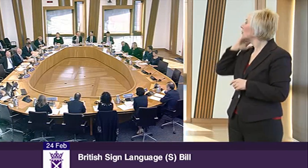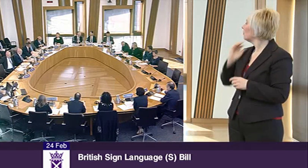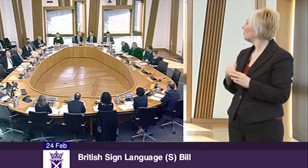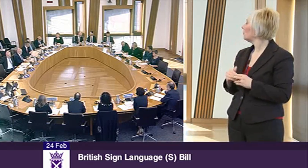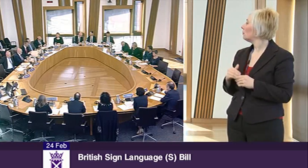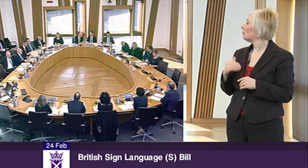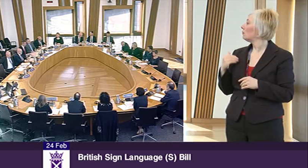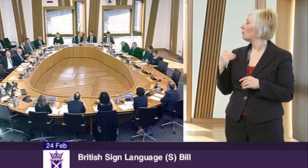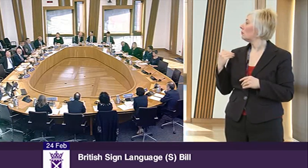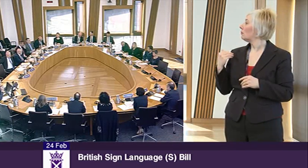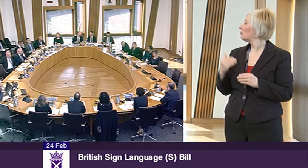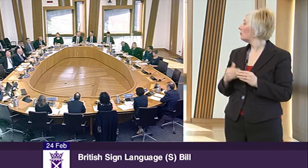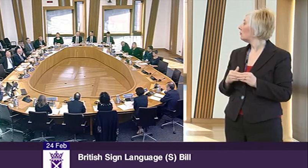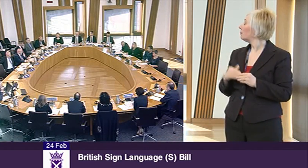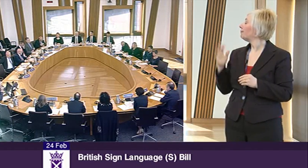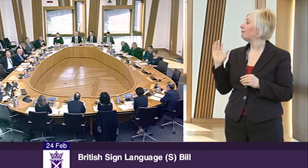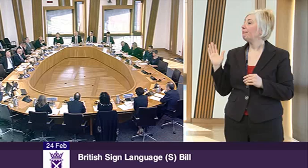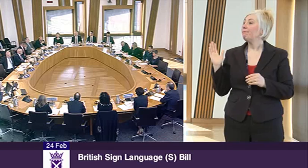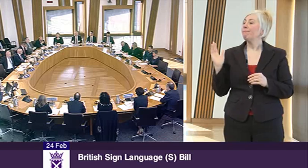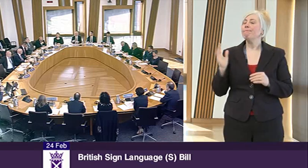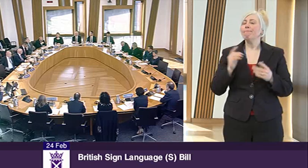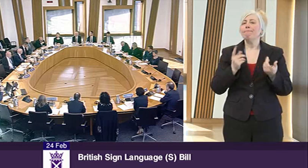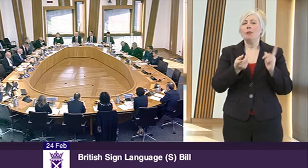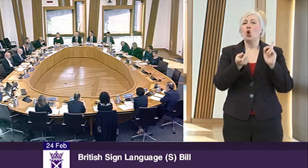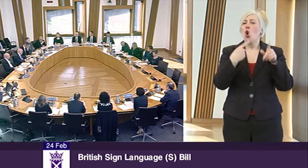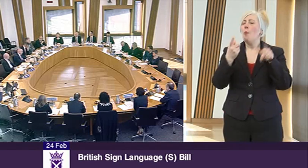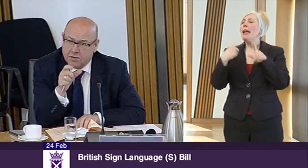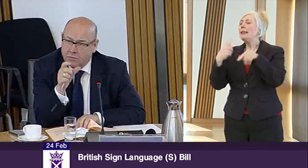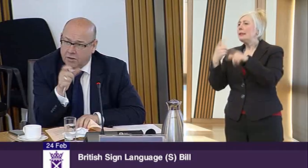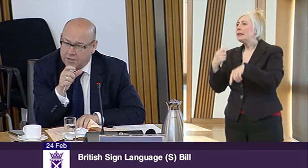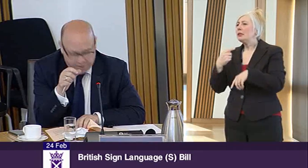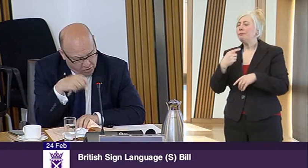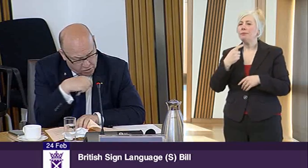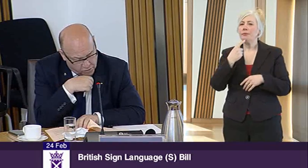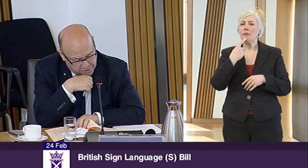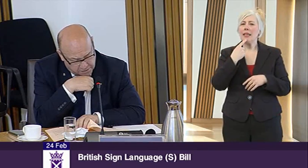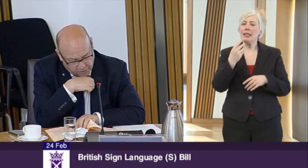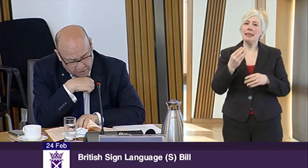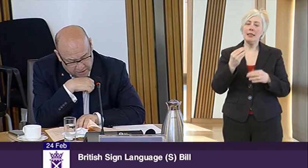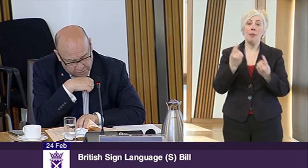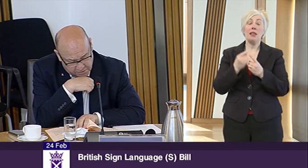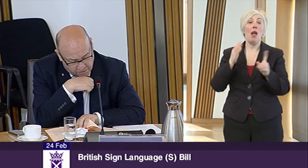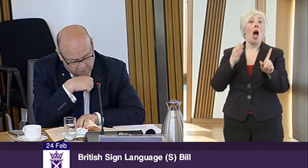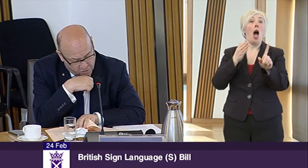James Dornan: A number of people have suggested that the bill could have unintended consequences